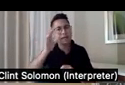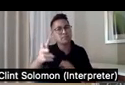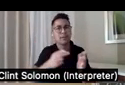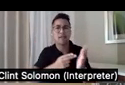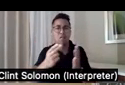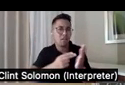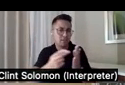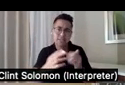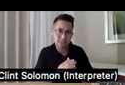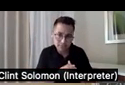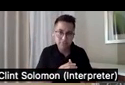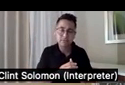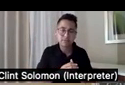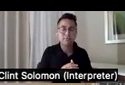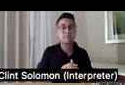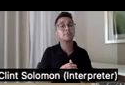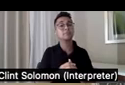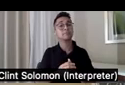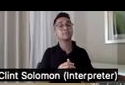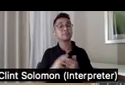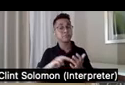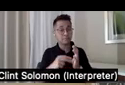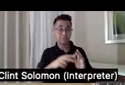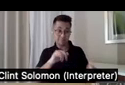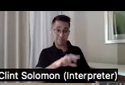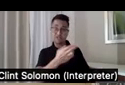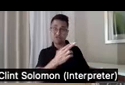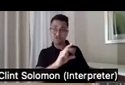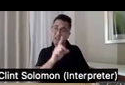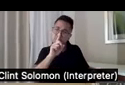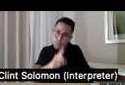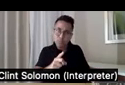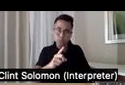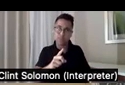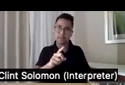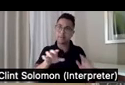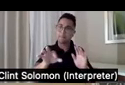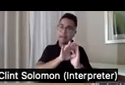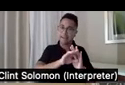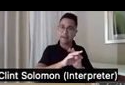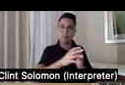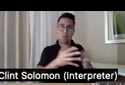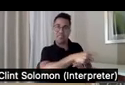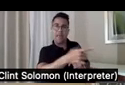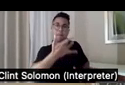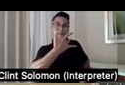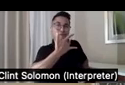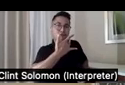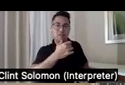meaning that the child really is selecting preferences and not selecting non-preferred and